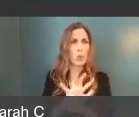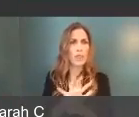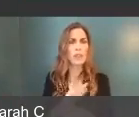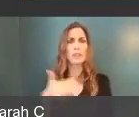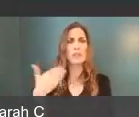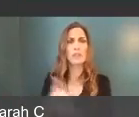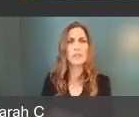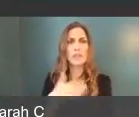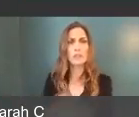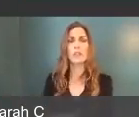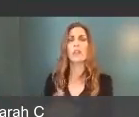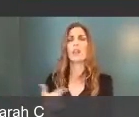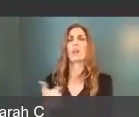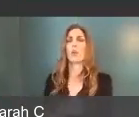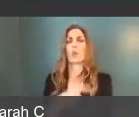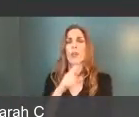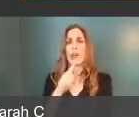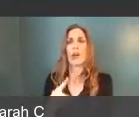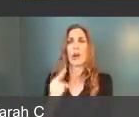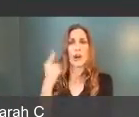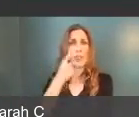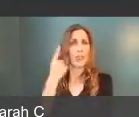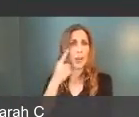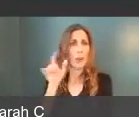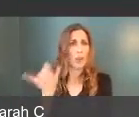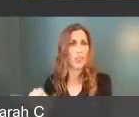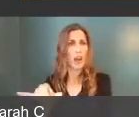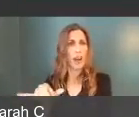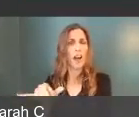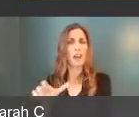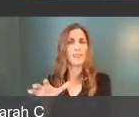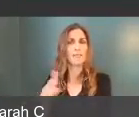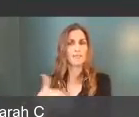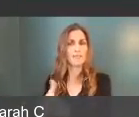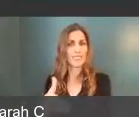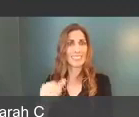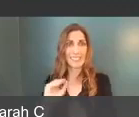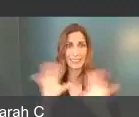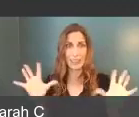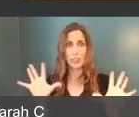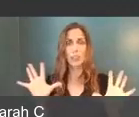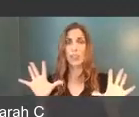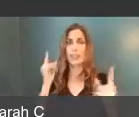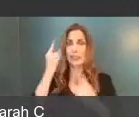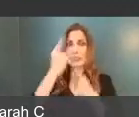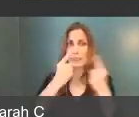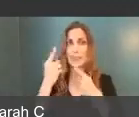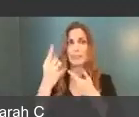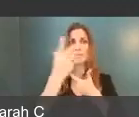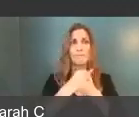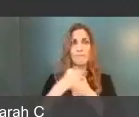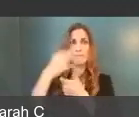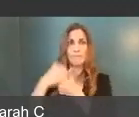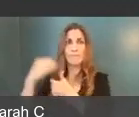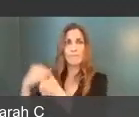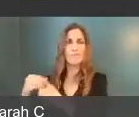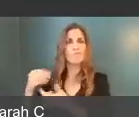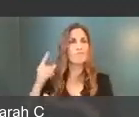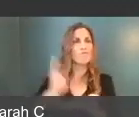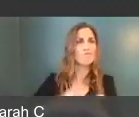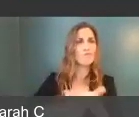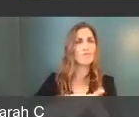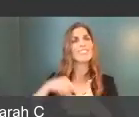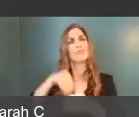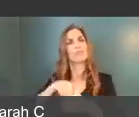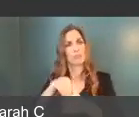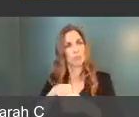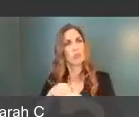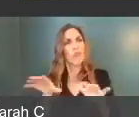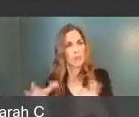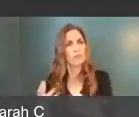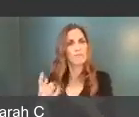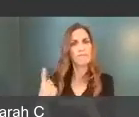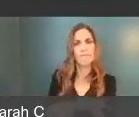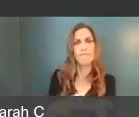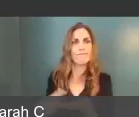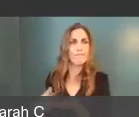we are thinking about this very explicitly and we are talking internally about how to manage just